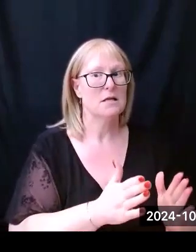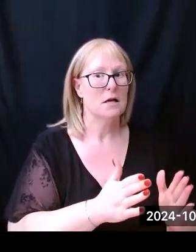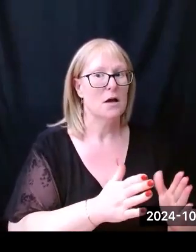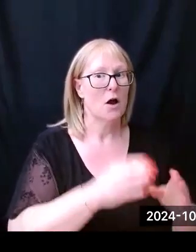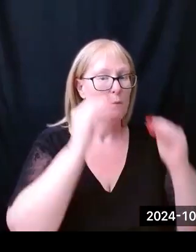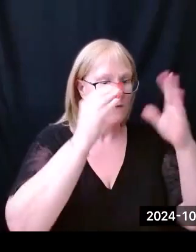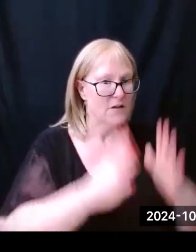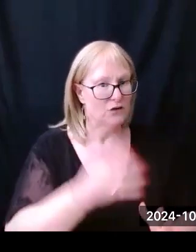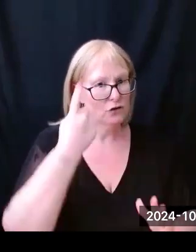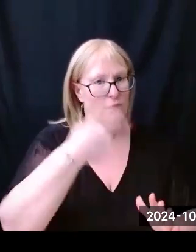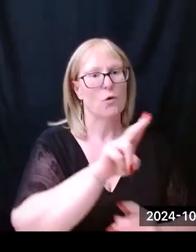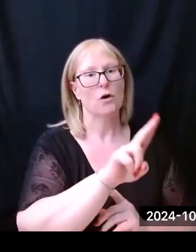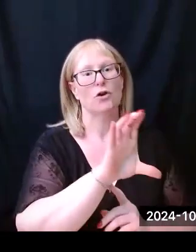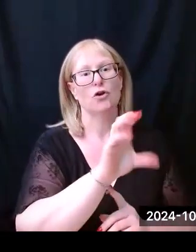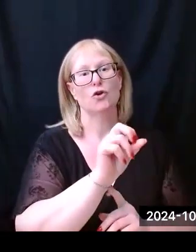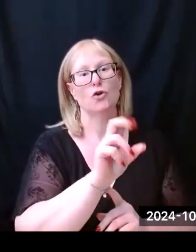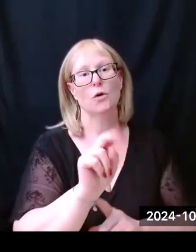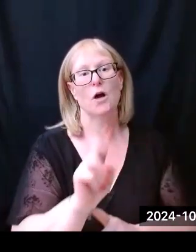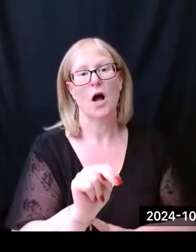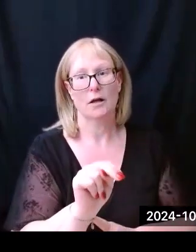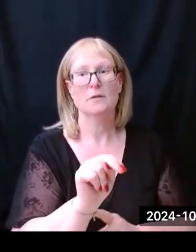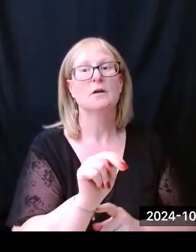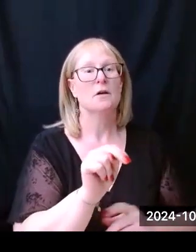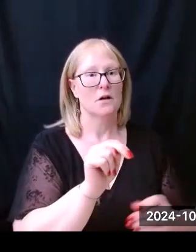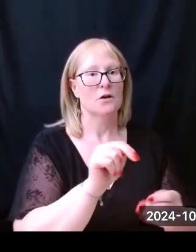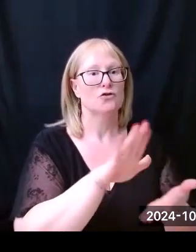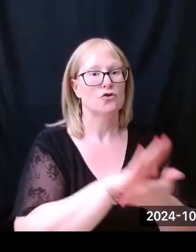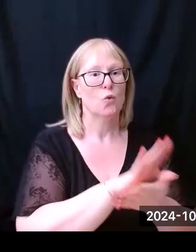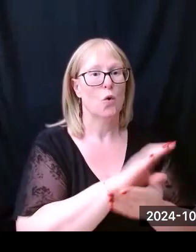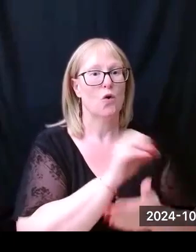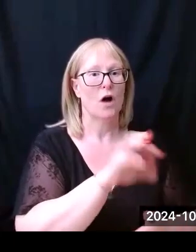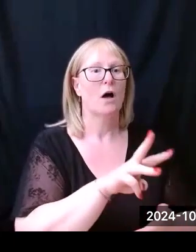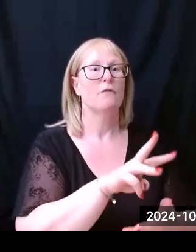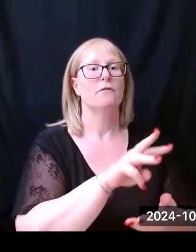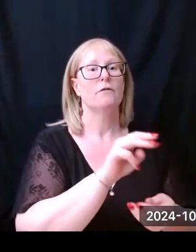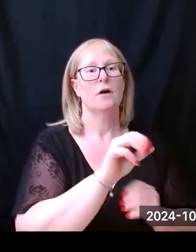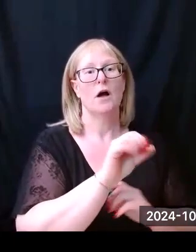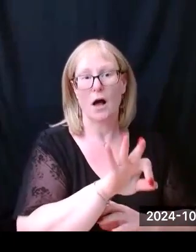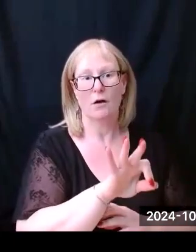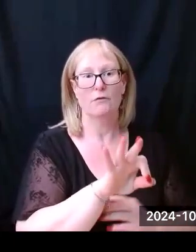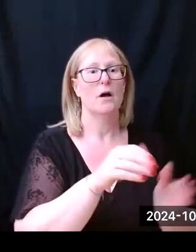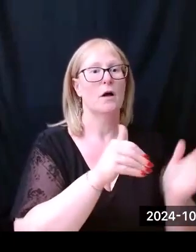and has contributed to countless publications. But more than any professional distinguishment,